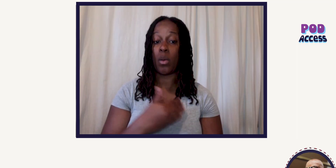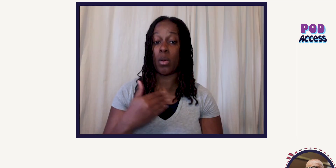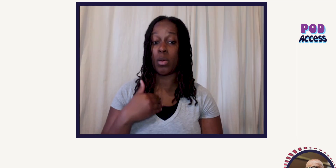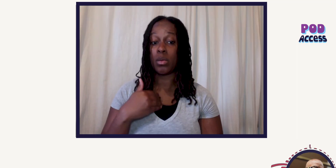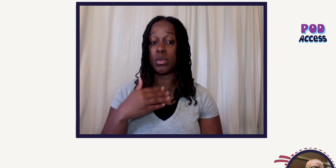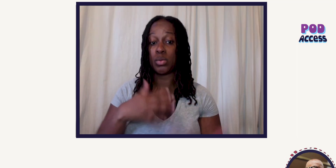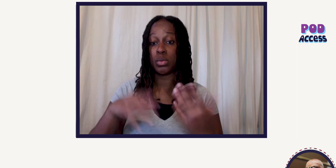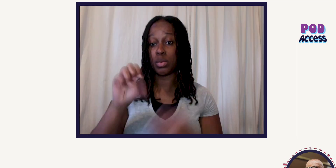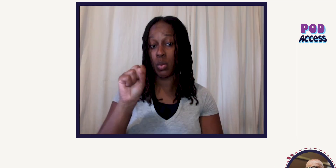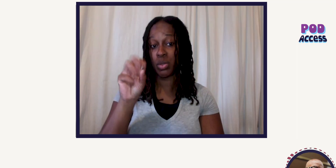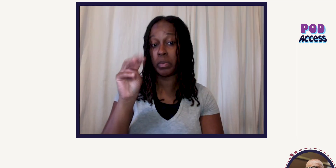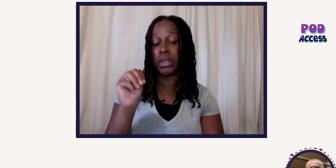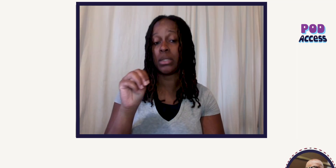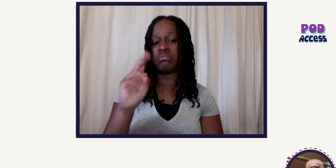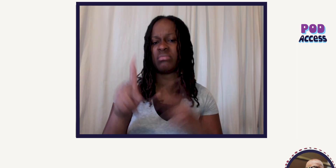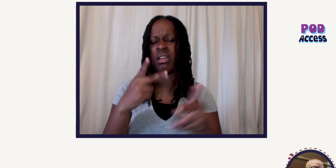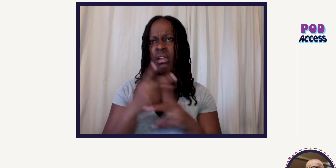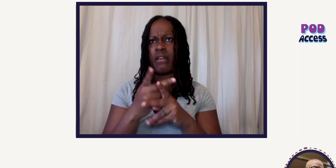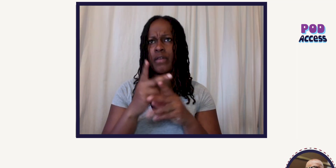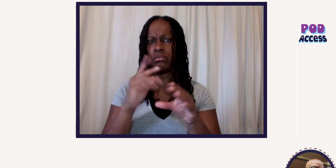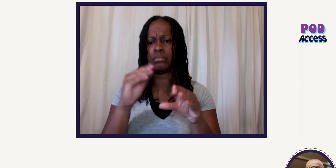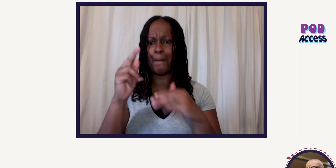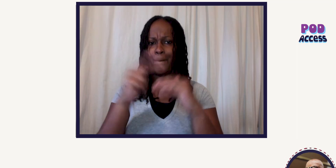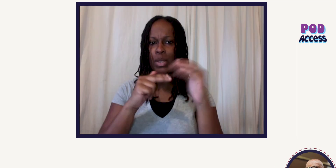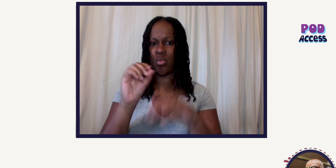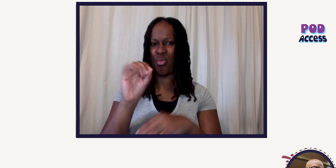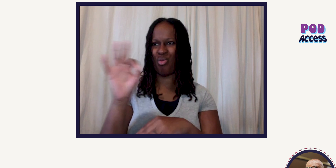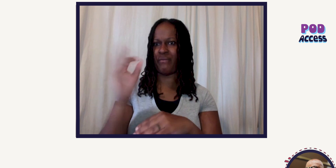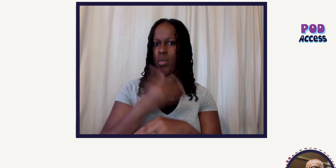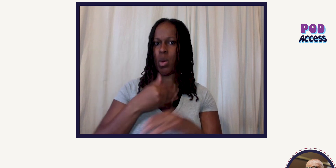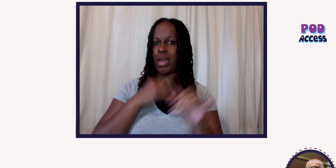Our social media is kind of built off of our own individual social media presence.